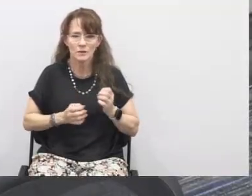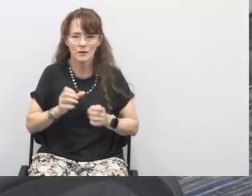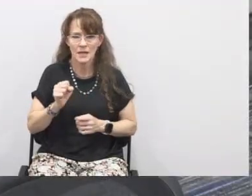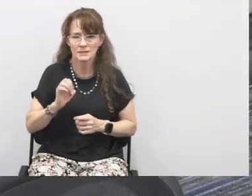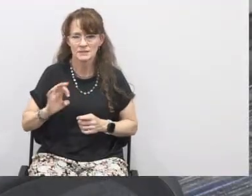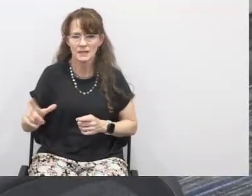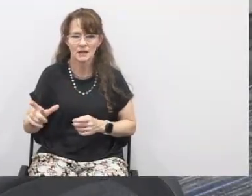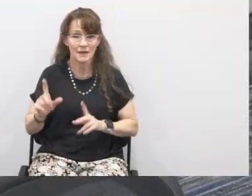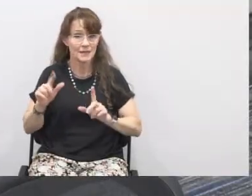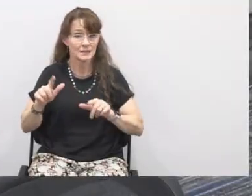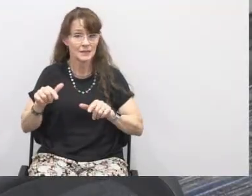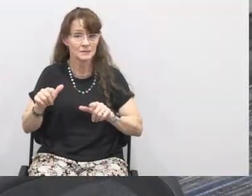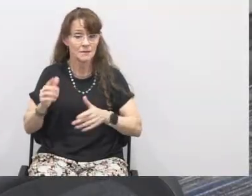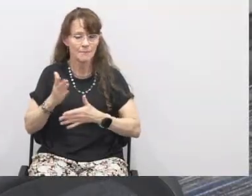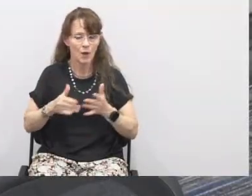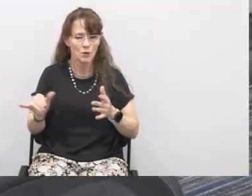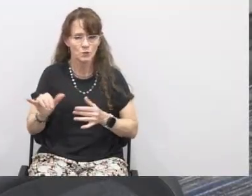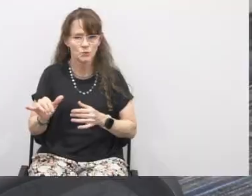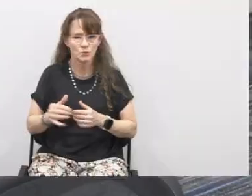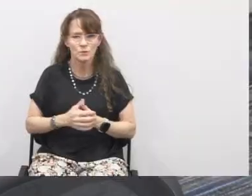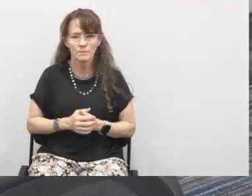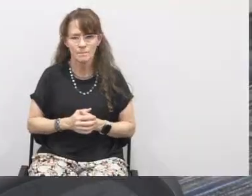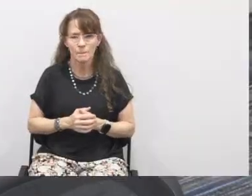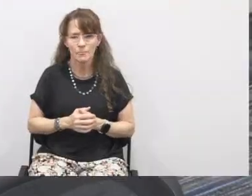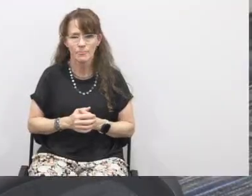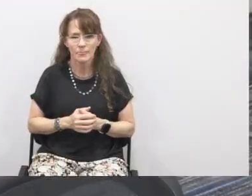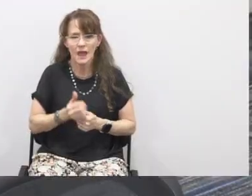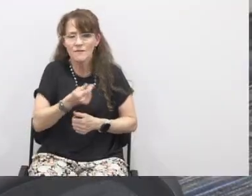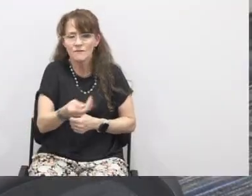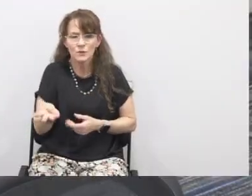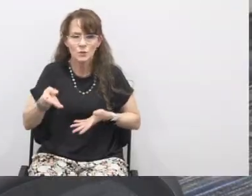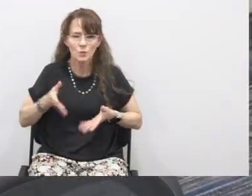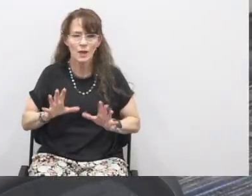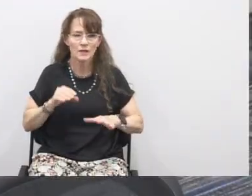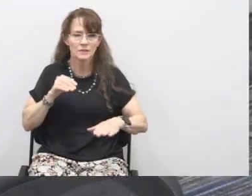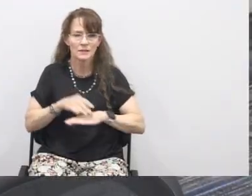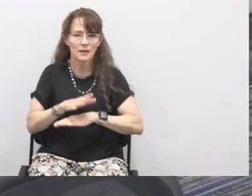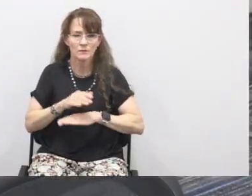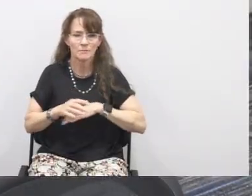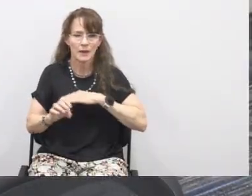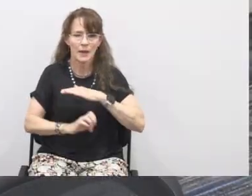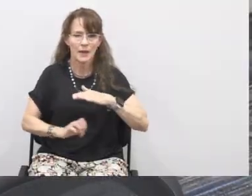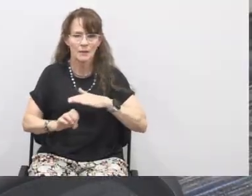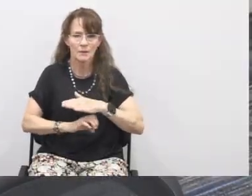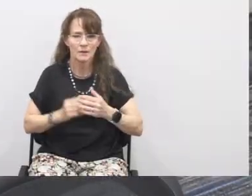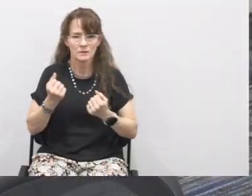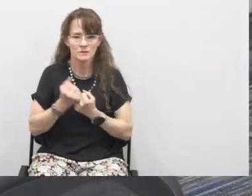a big part of that team as well. So those are a few ways that counselors at the elementary school level support students.